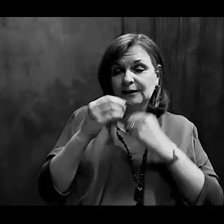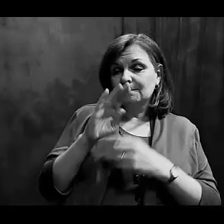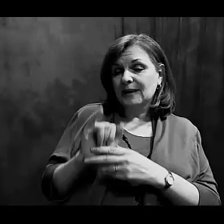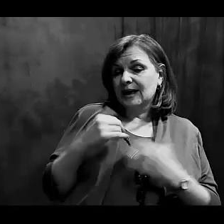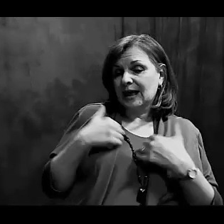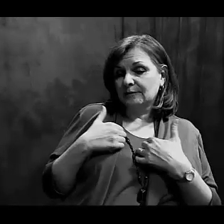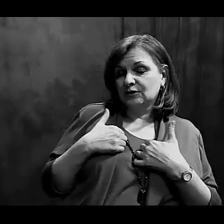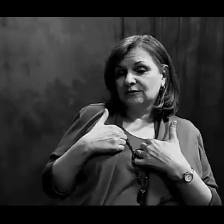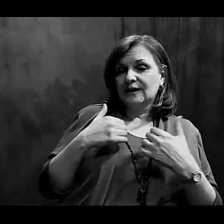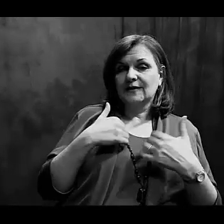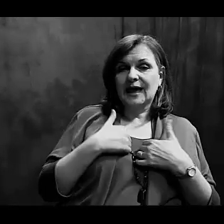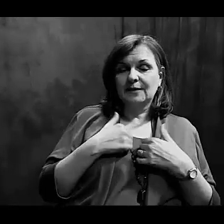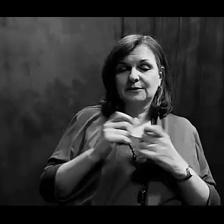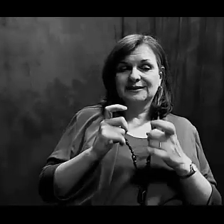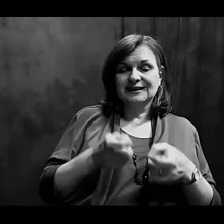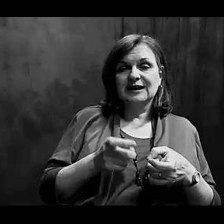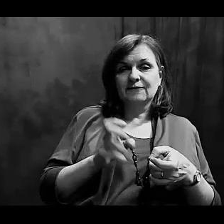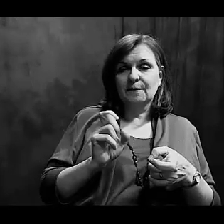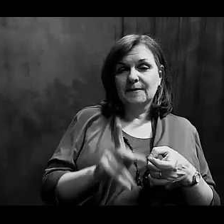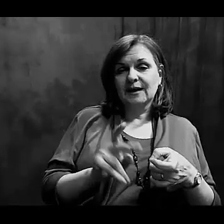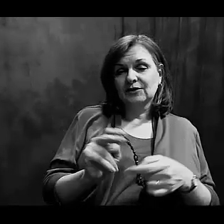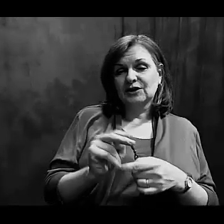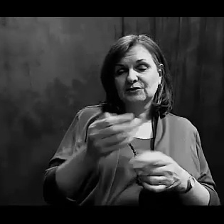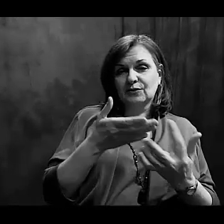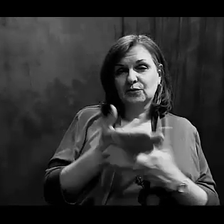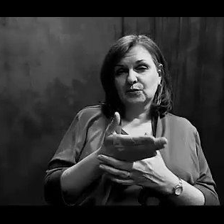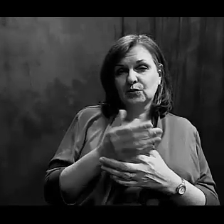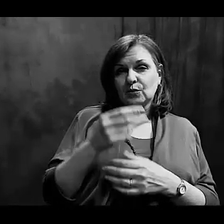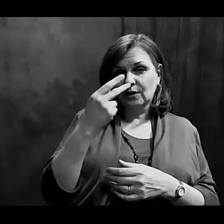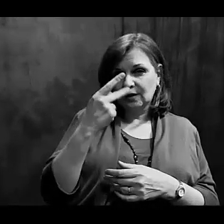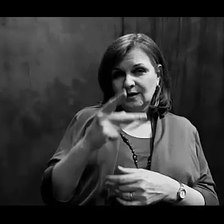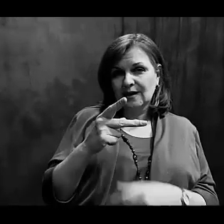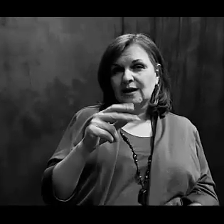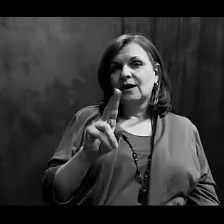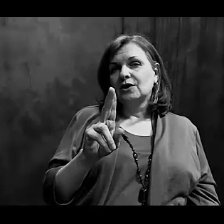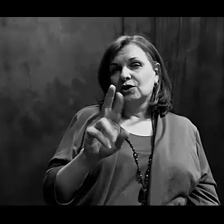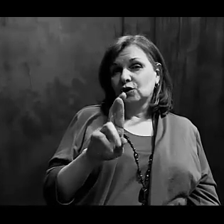animals return nitrogen to the soil through your urine and the cycle continues